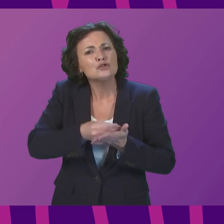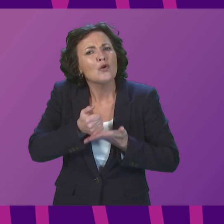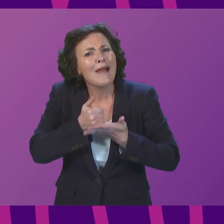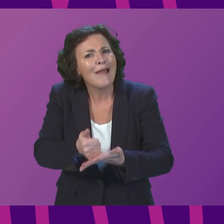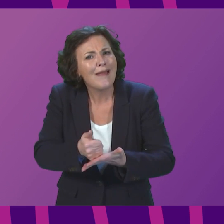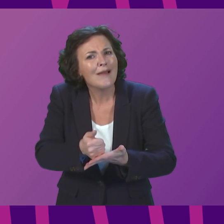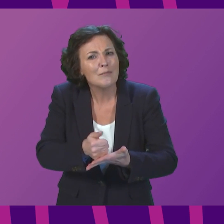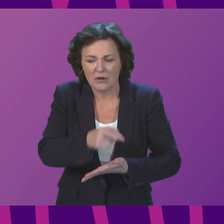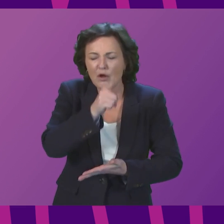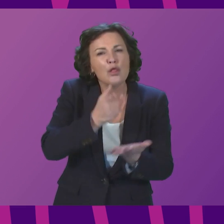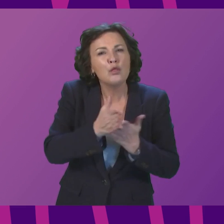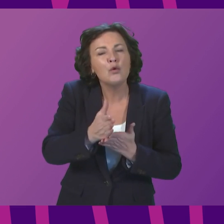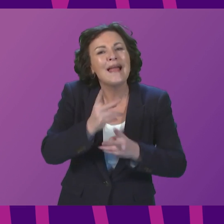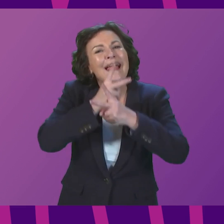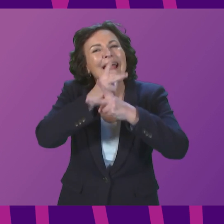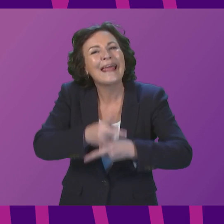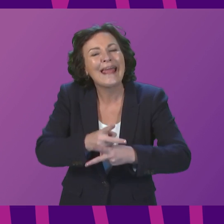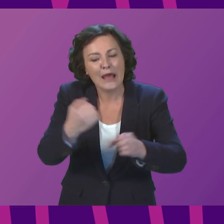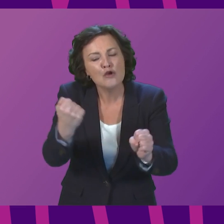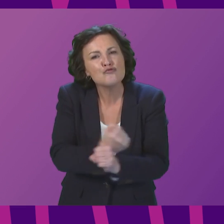and Repair Scotland, for help in installing heat and smoke alarms.